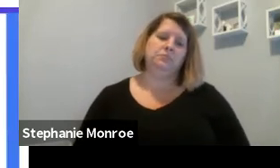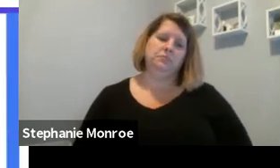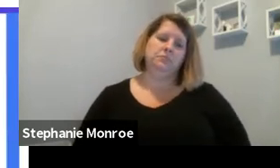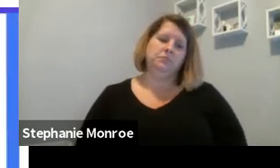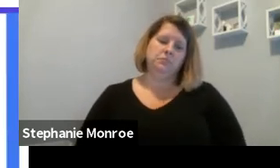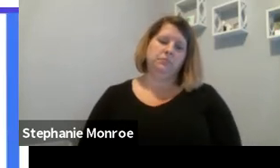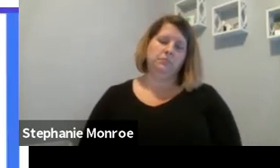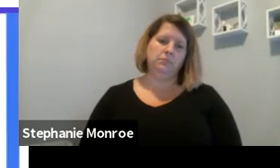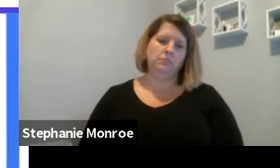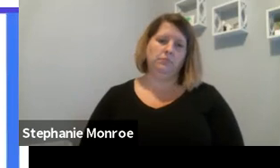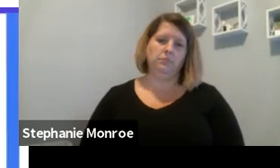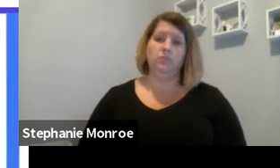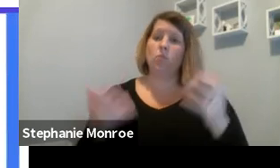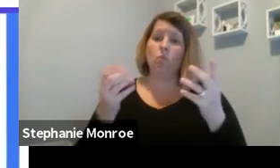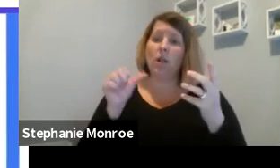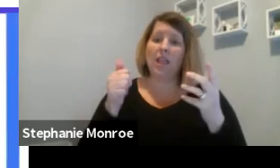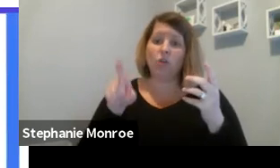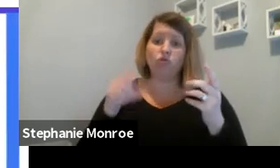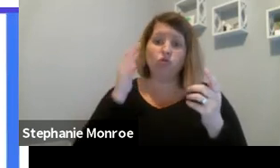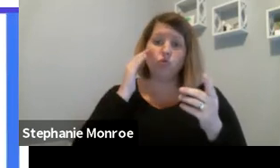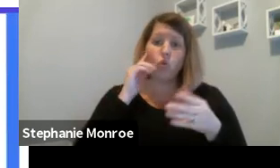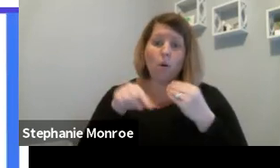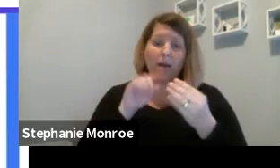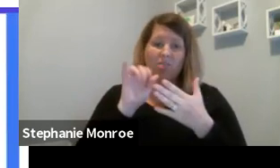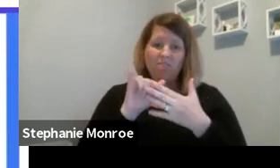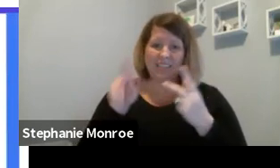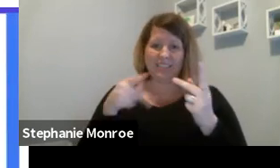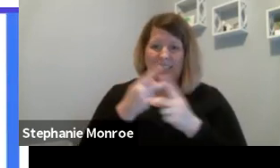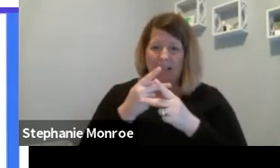What else should you know about trauma-informed care services?